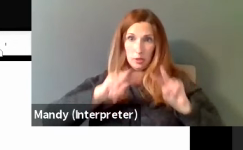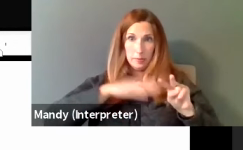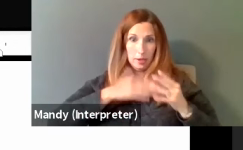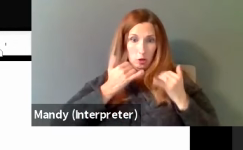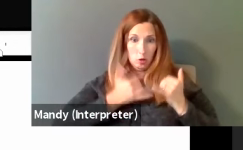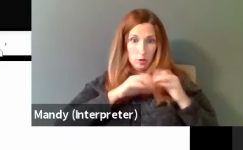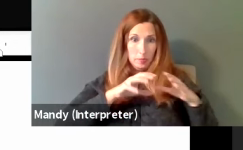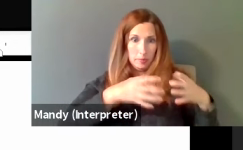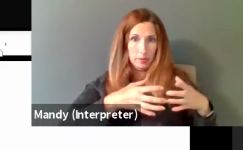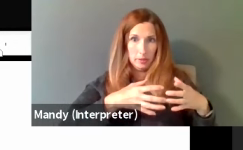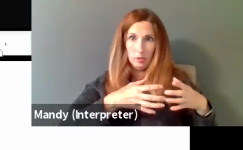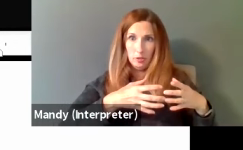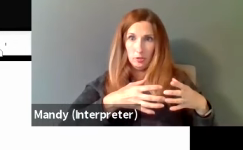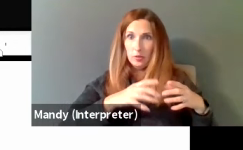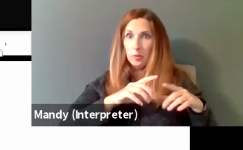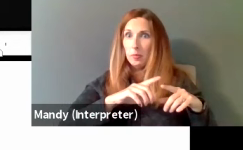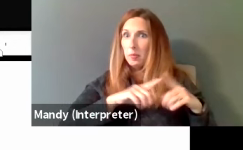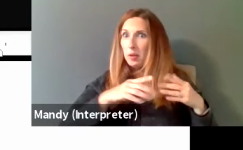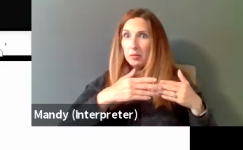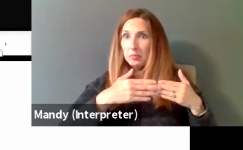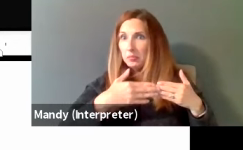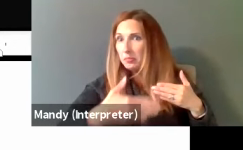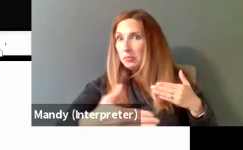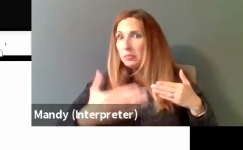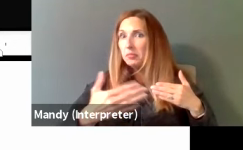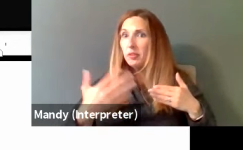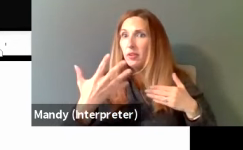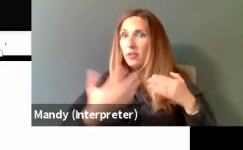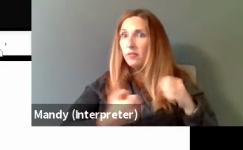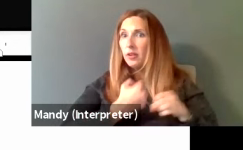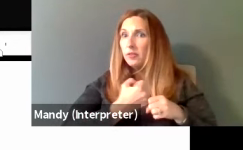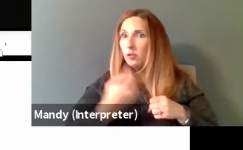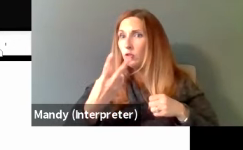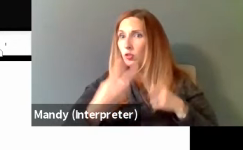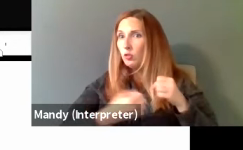but additionally, over the next say five years you could say two years, five years, 10 years